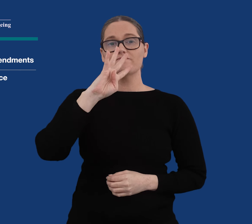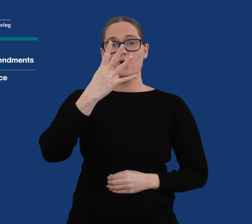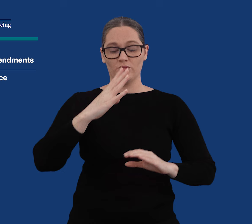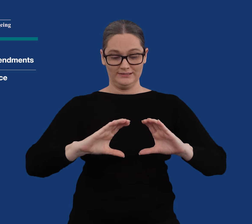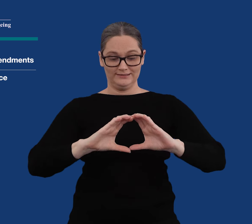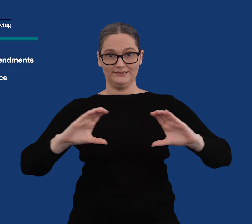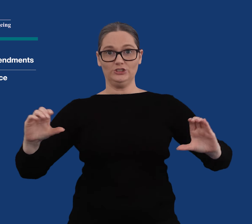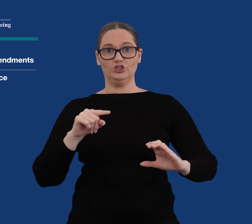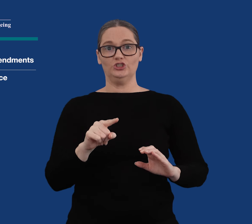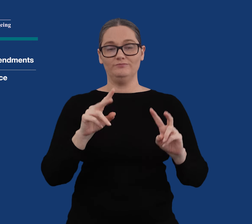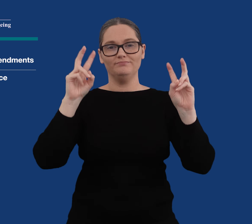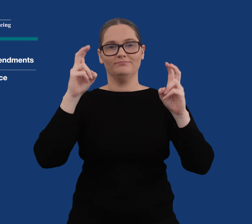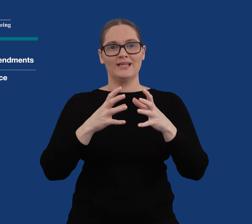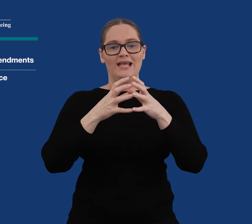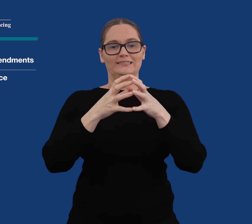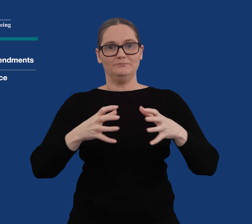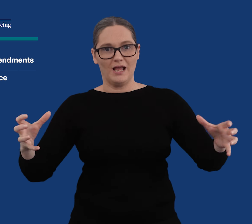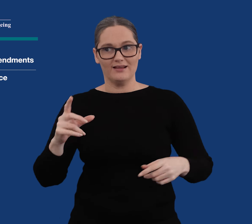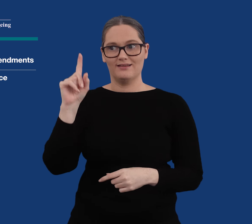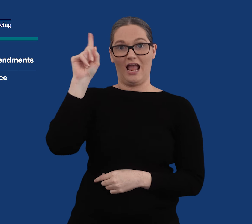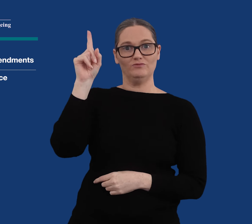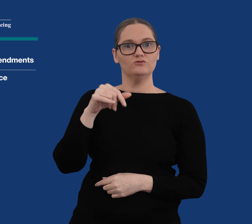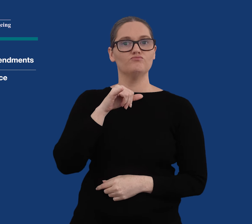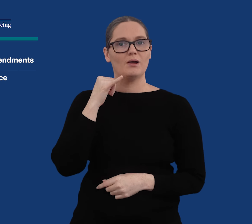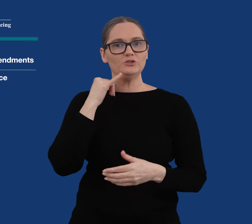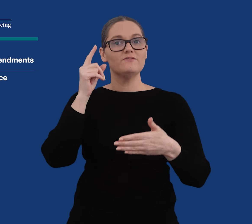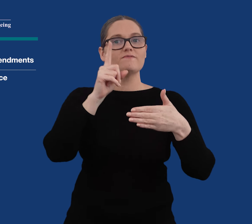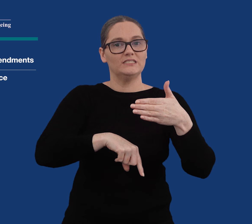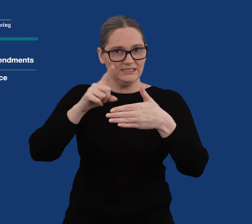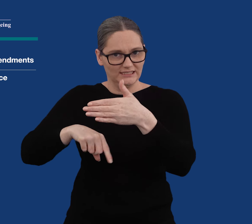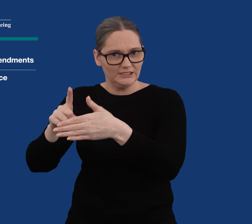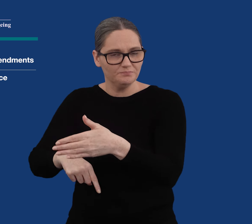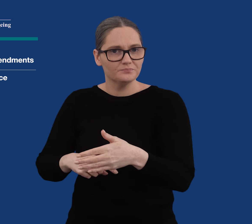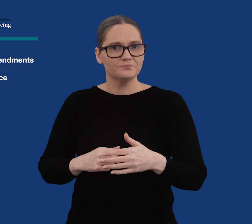Expansion of existing criminal offence